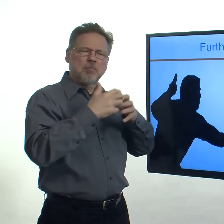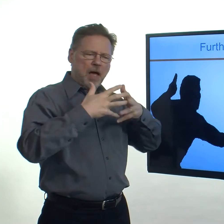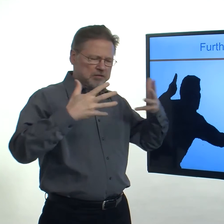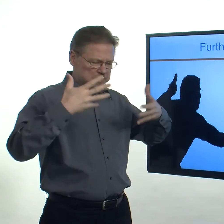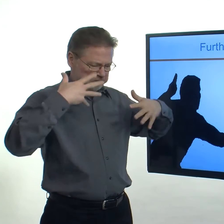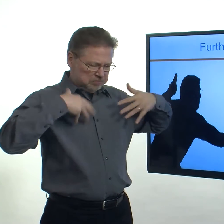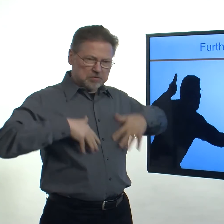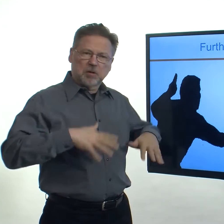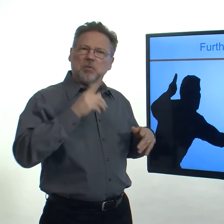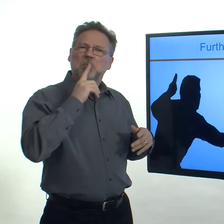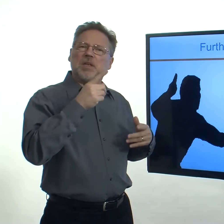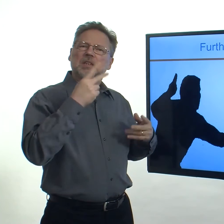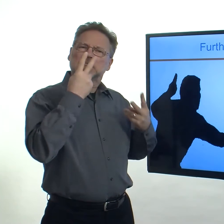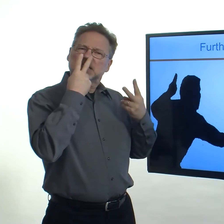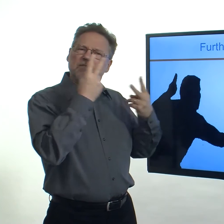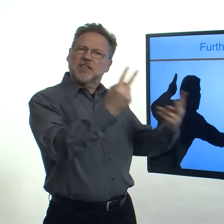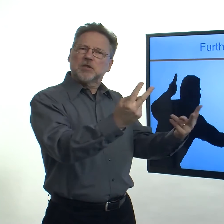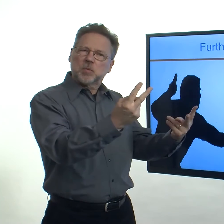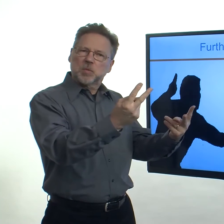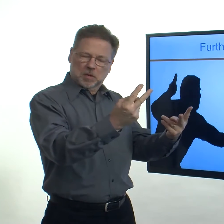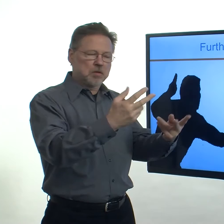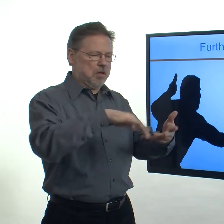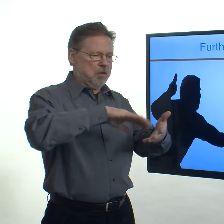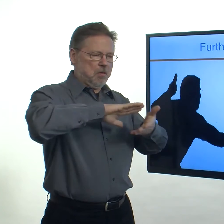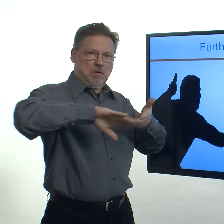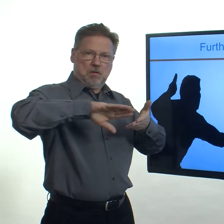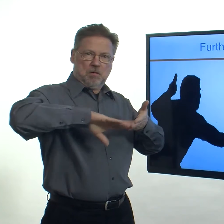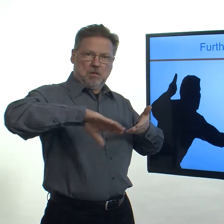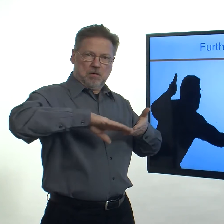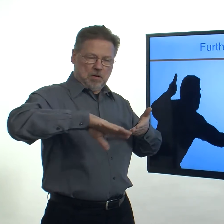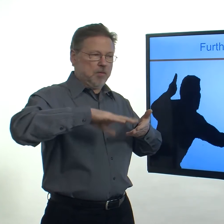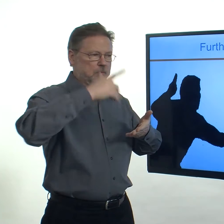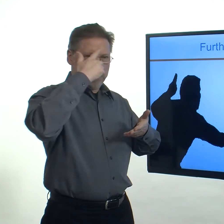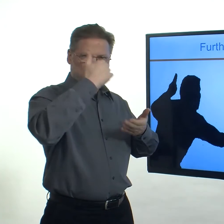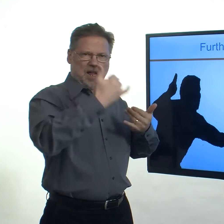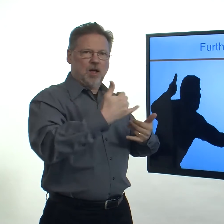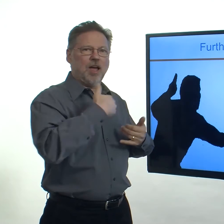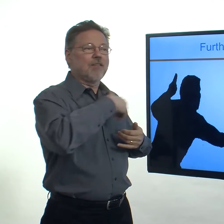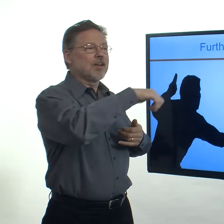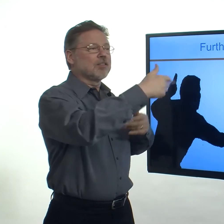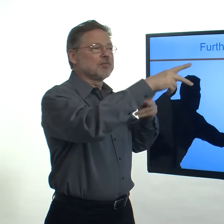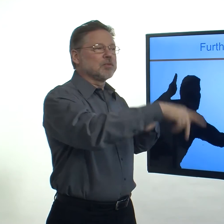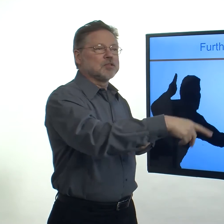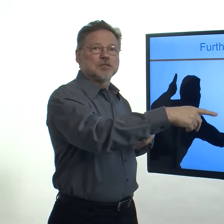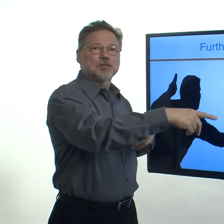I’d have to consider how much visual information could be removed because now the use of the